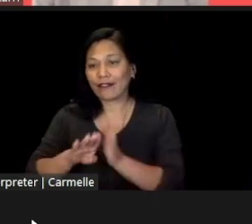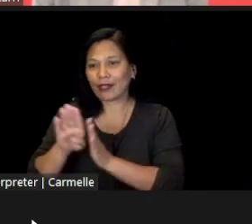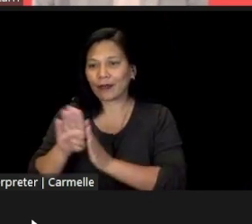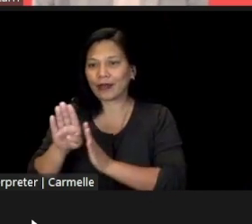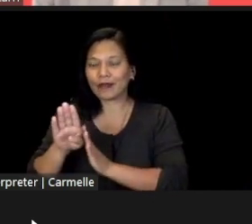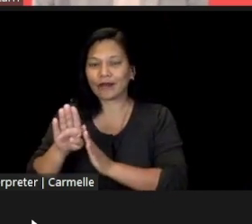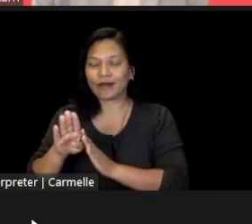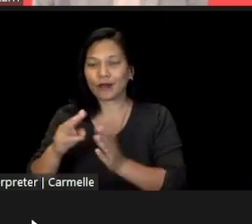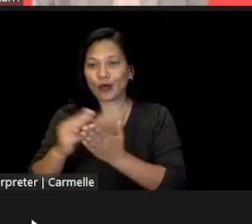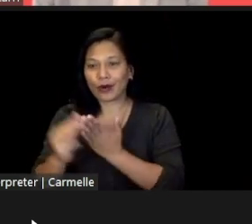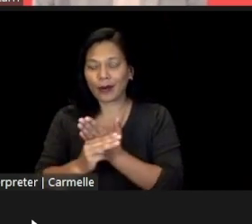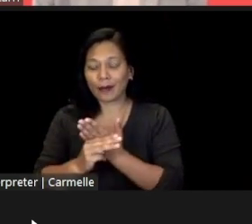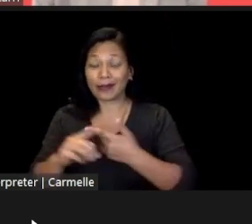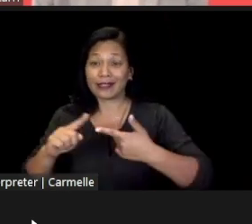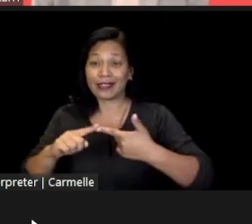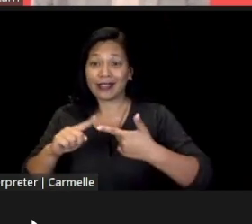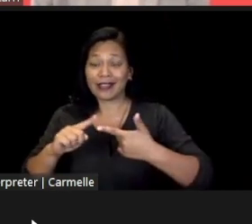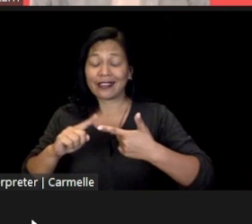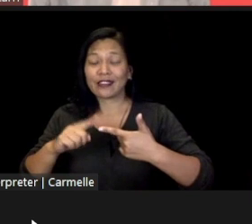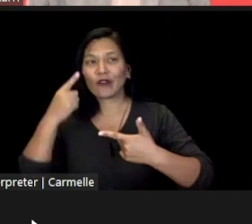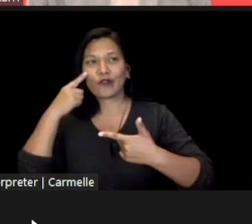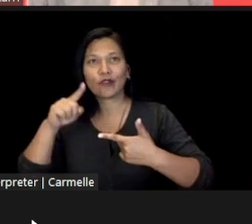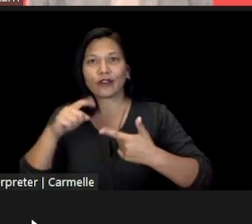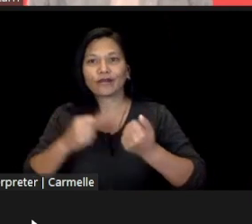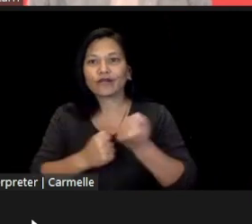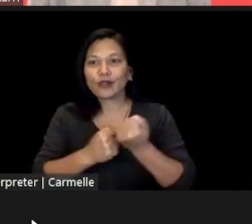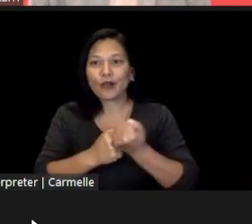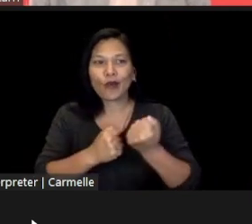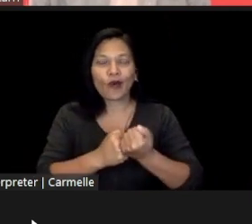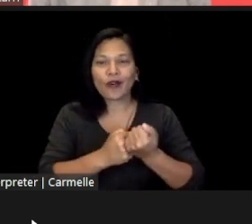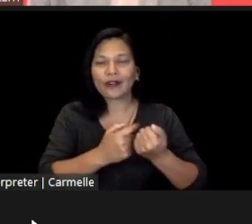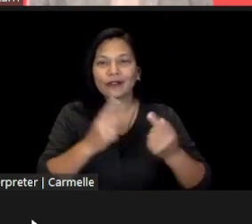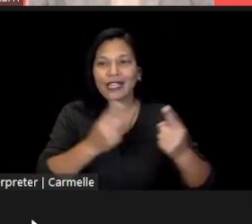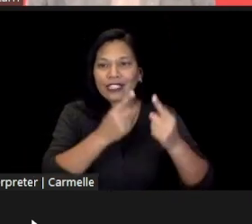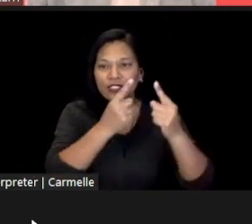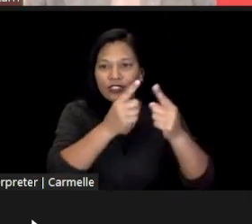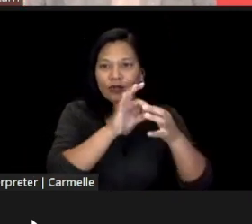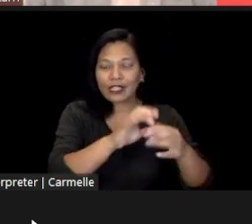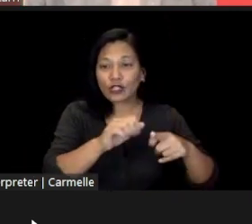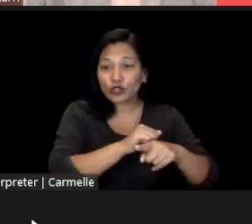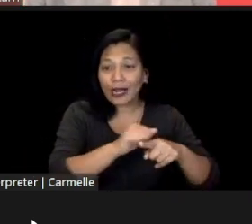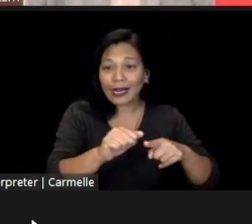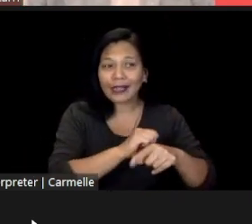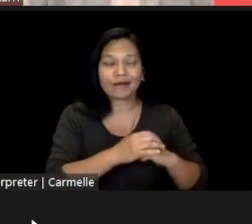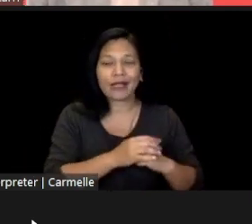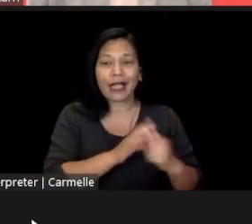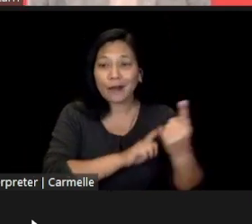This allows us to support initiatives for training, mentorship, capacity building,